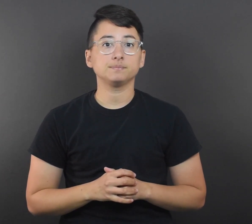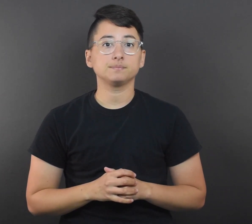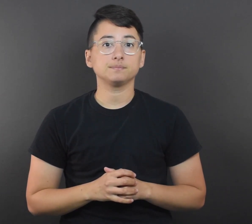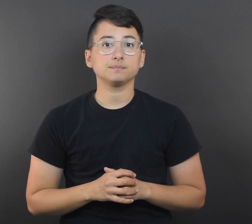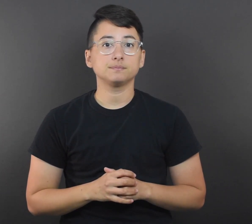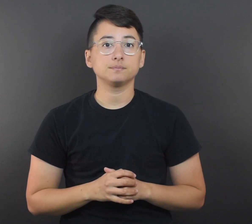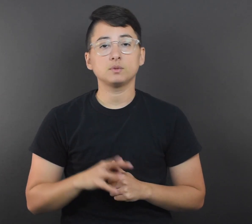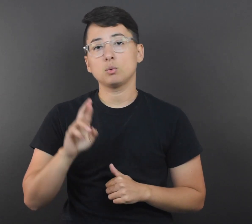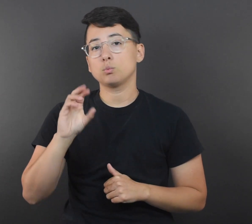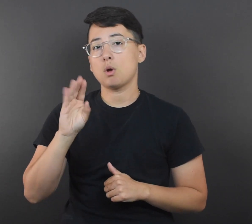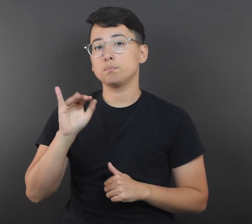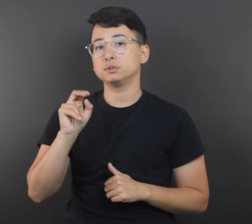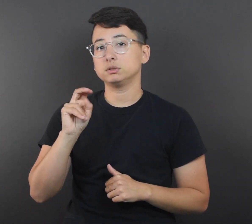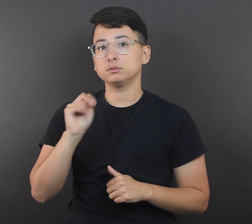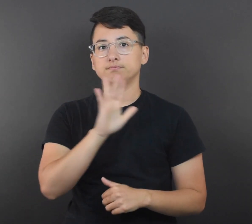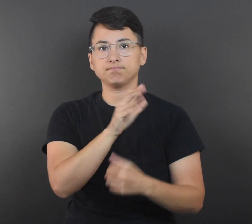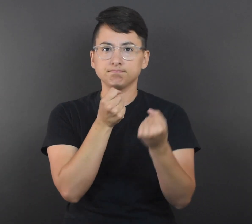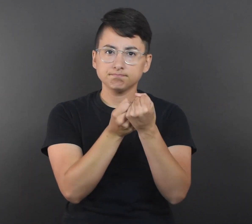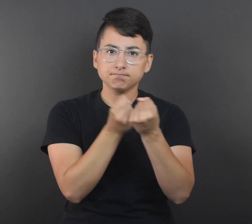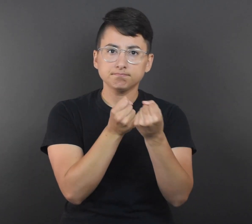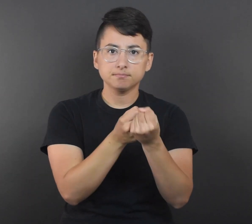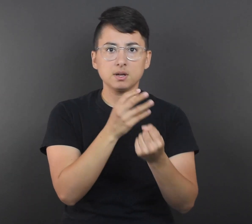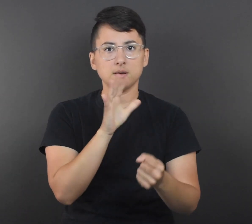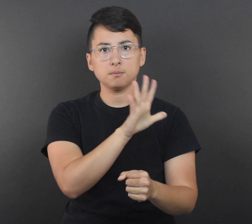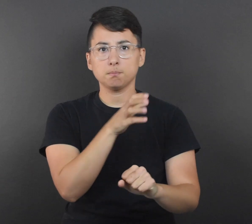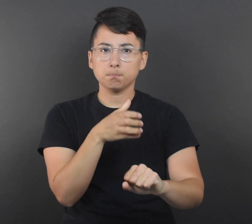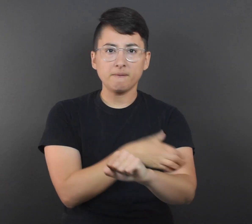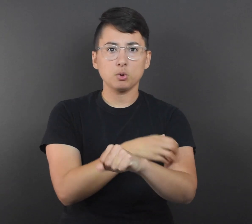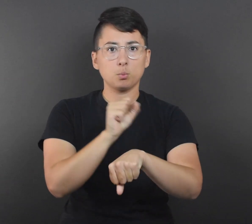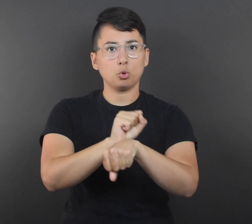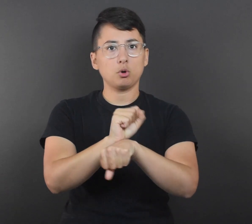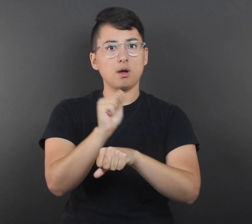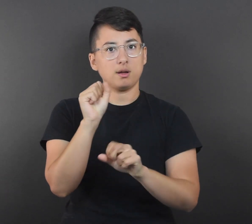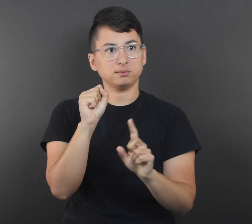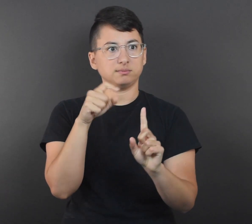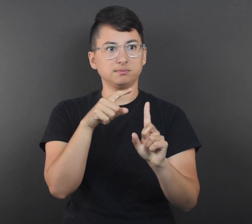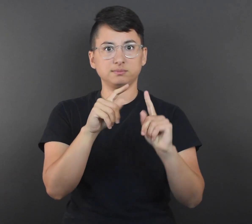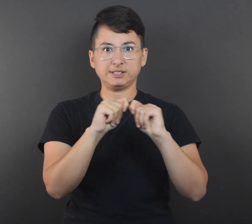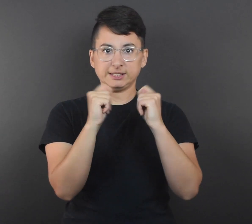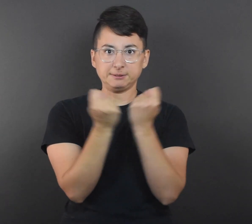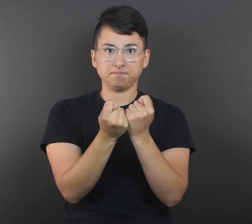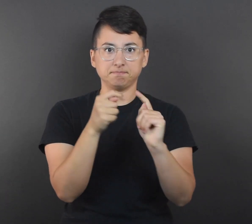Robinson’s advocacy and the powerful work of Black Nurses Rock is a strong